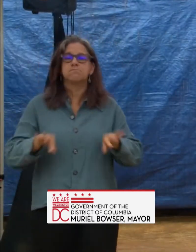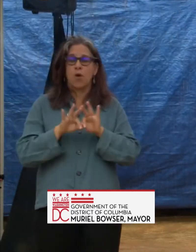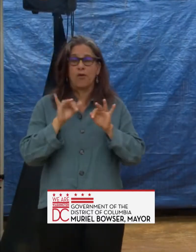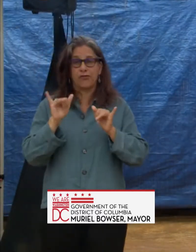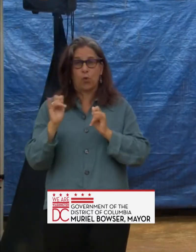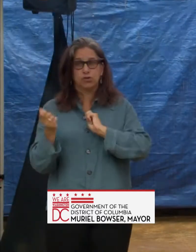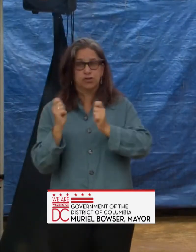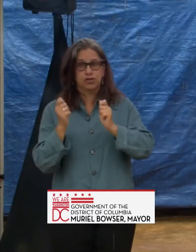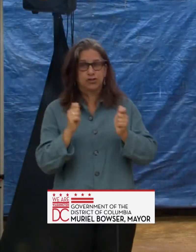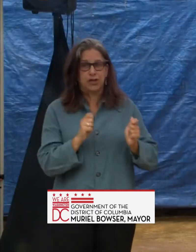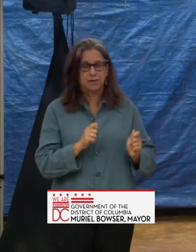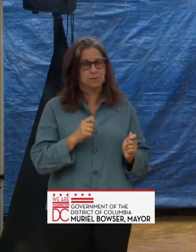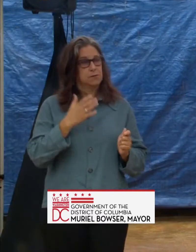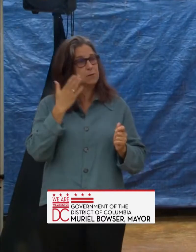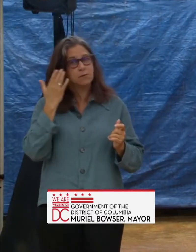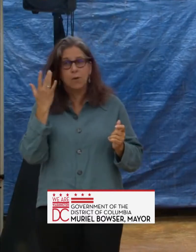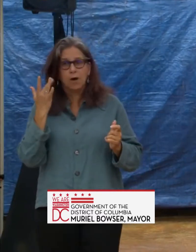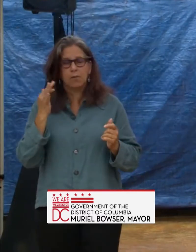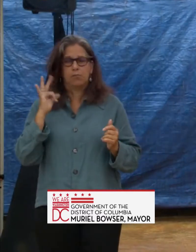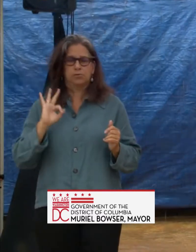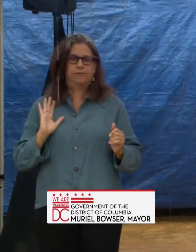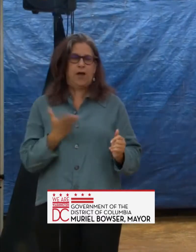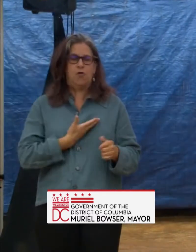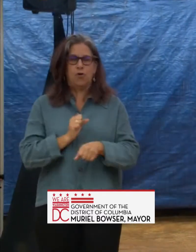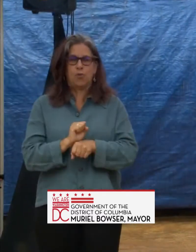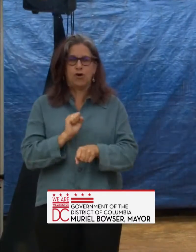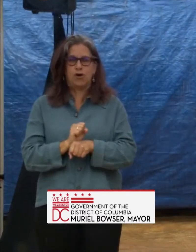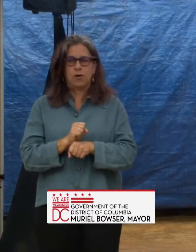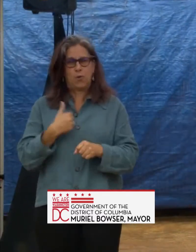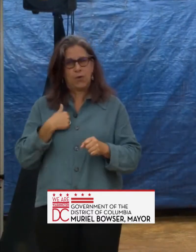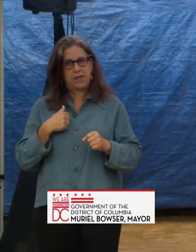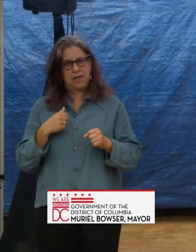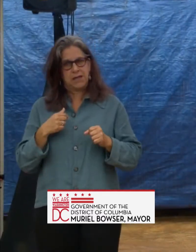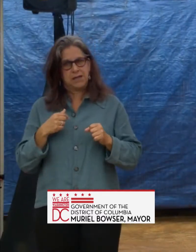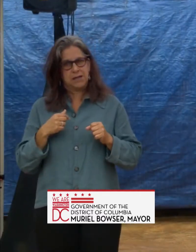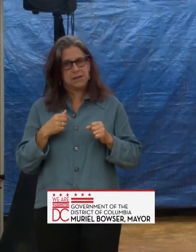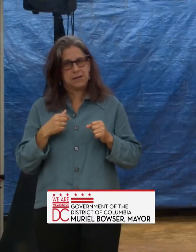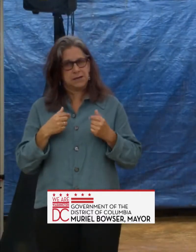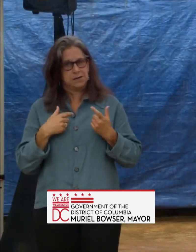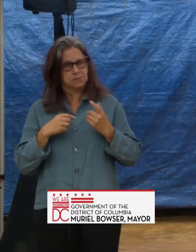BY ALSO FIXING WHAT HAPPENS WHEN PEOPLE DO NEED A SHELTER STAY SO